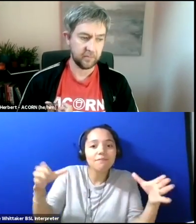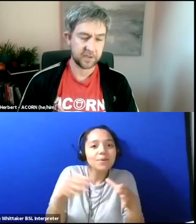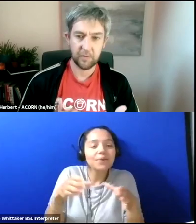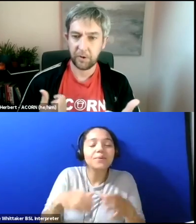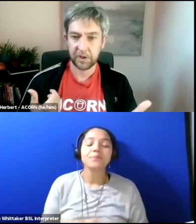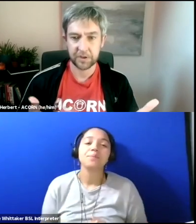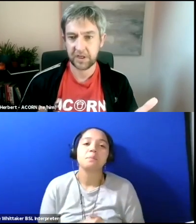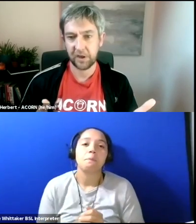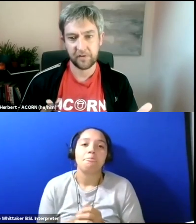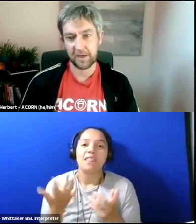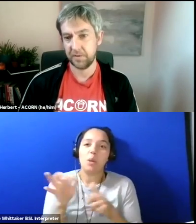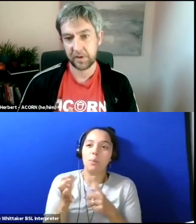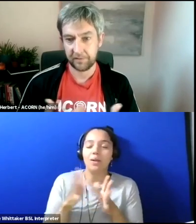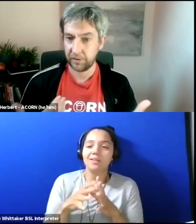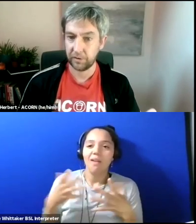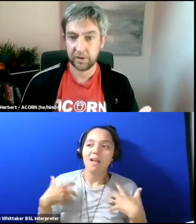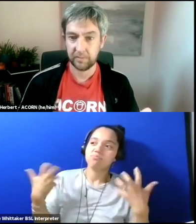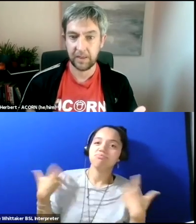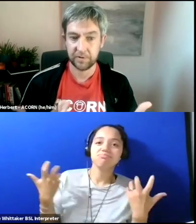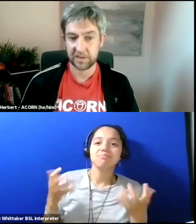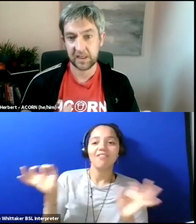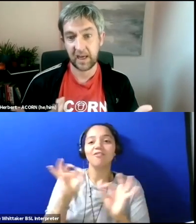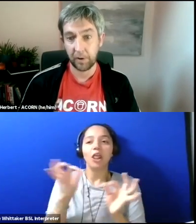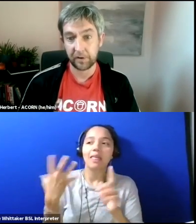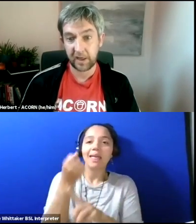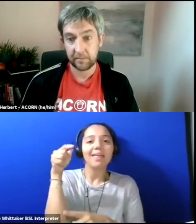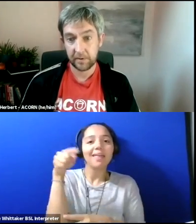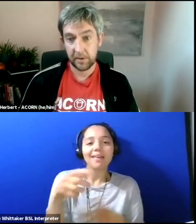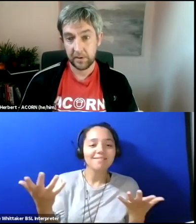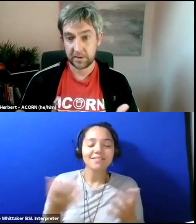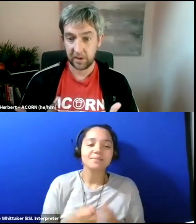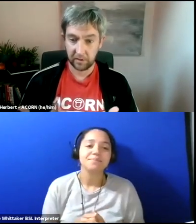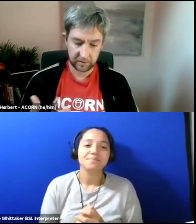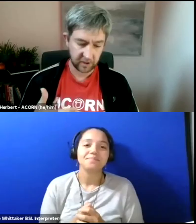There's no point in just kicking off about something if you're not gonna be able to actually get a win on it.